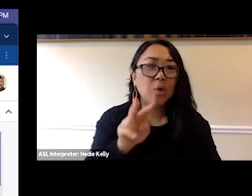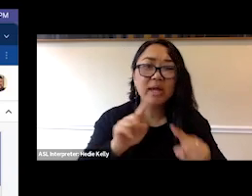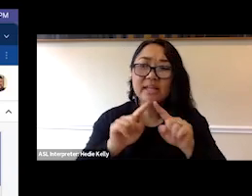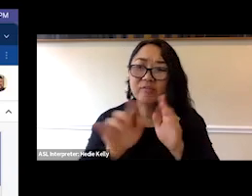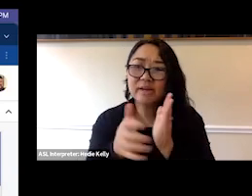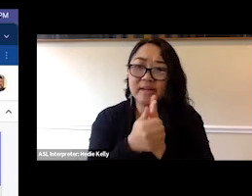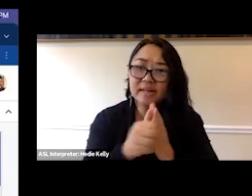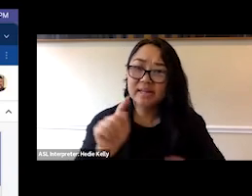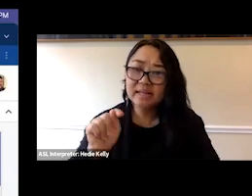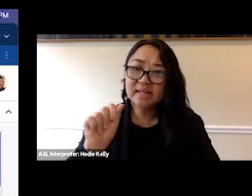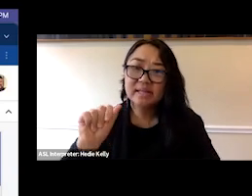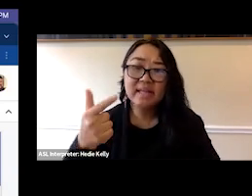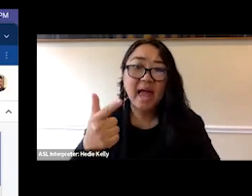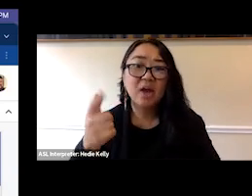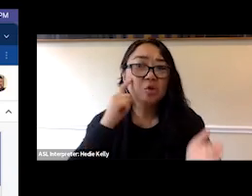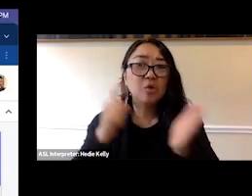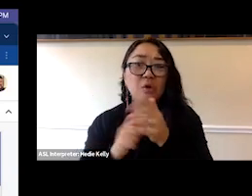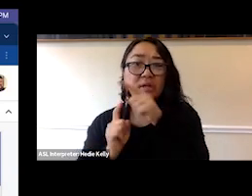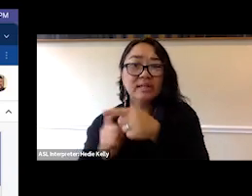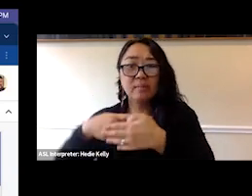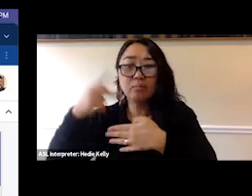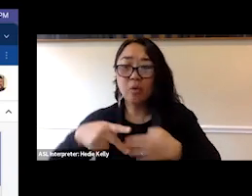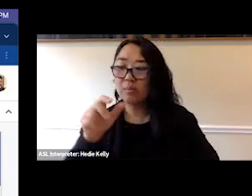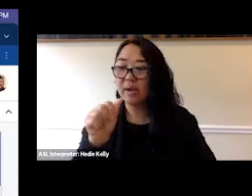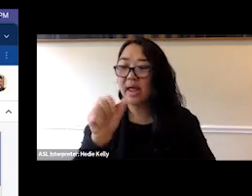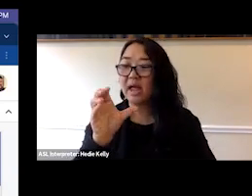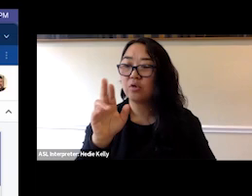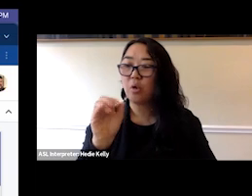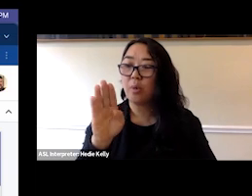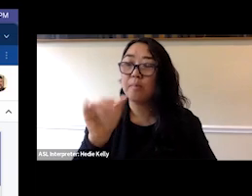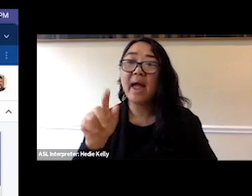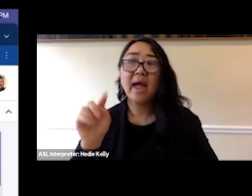and in Acrobat, there is a tags of view tags function.